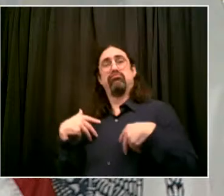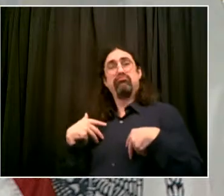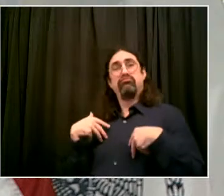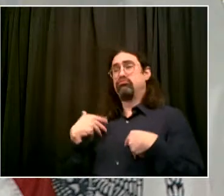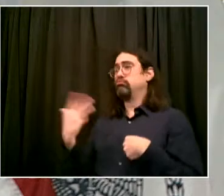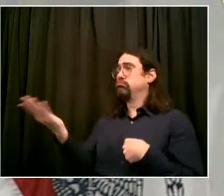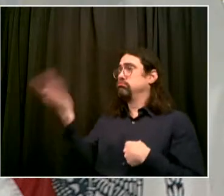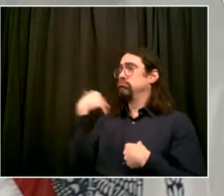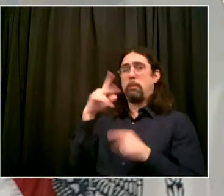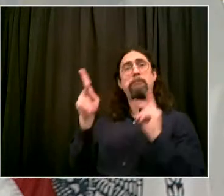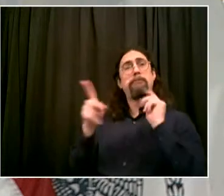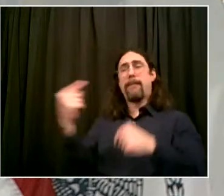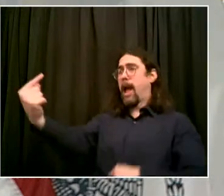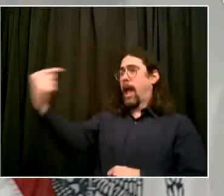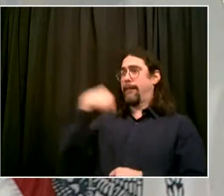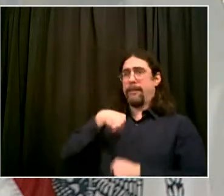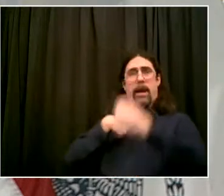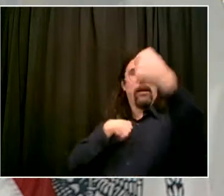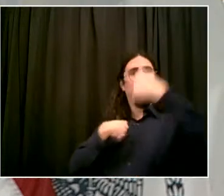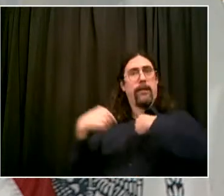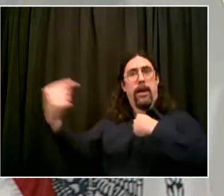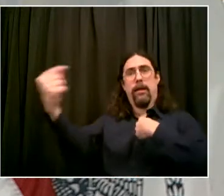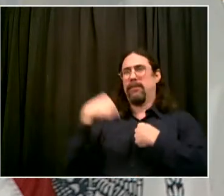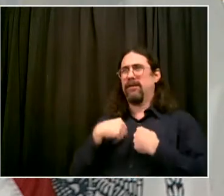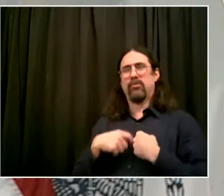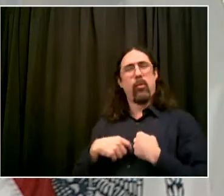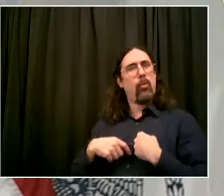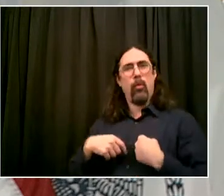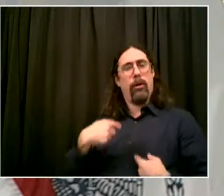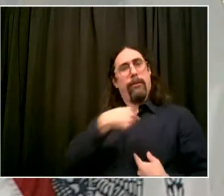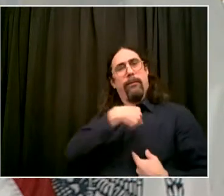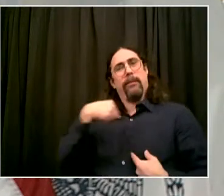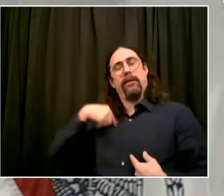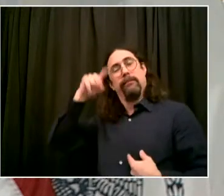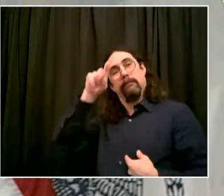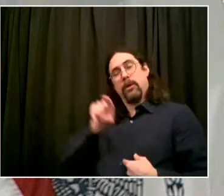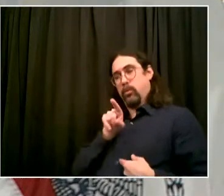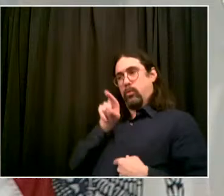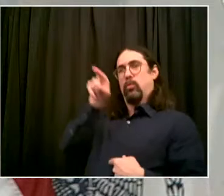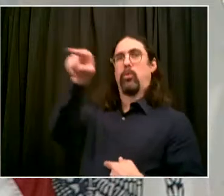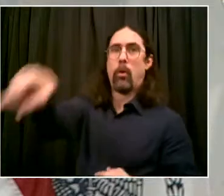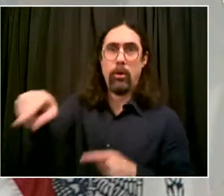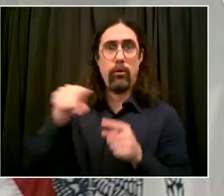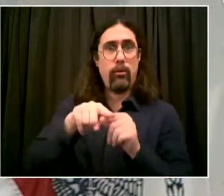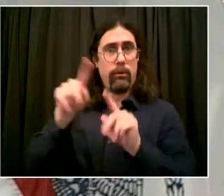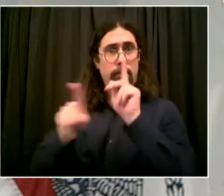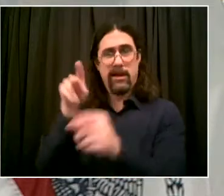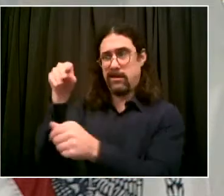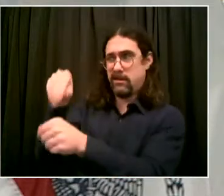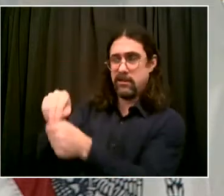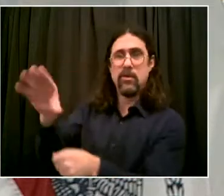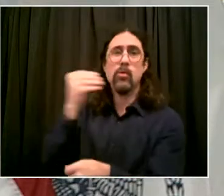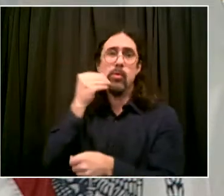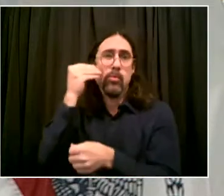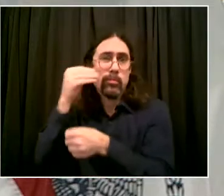DEEP INTO COMMUNIIETIS.S. YOU NND EETTO FIGHT DISPARITY MAKE SURE PEOPLE HAVE REAL CONCERNS ABOUOUT THE VACCINE THEY